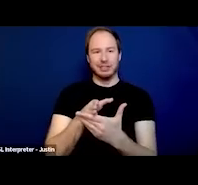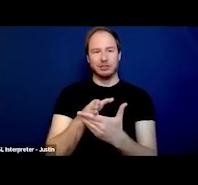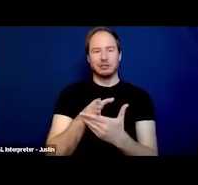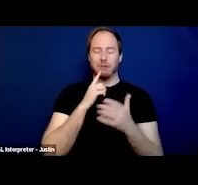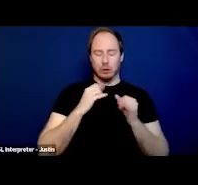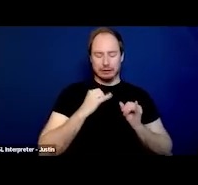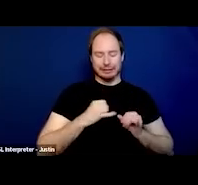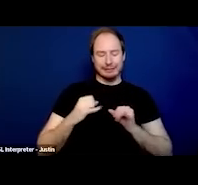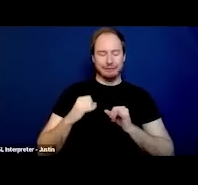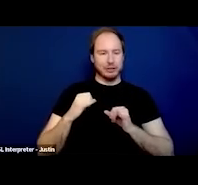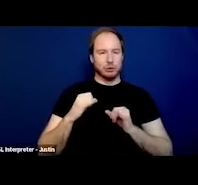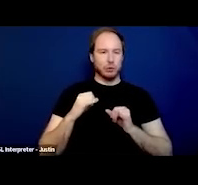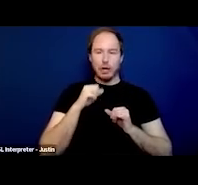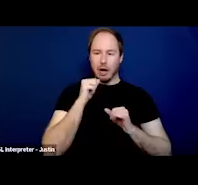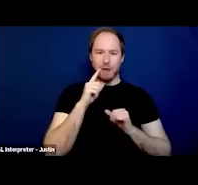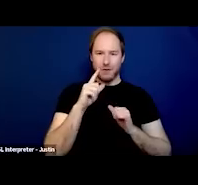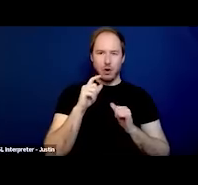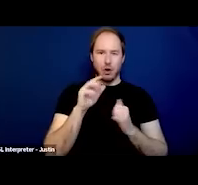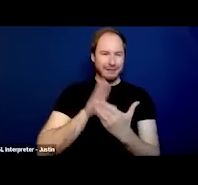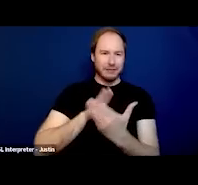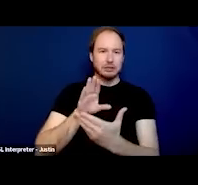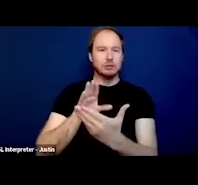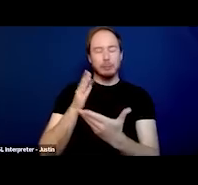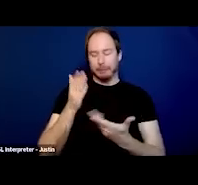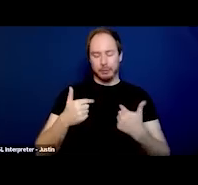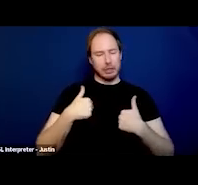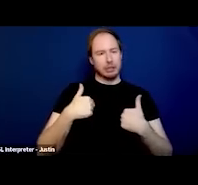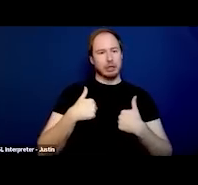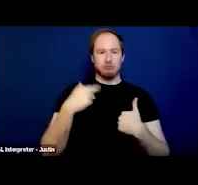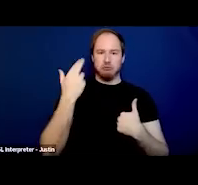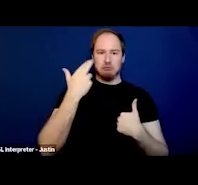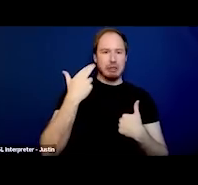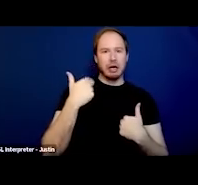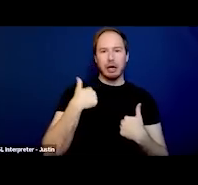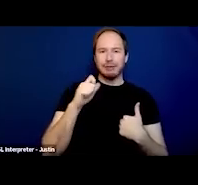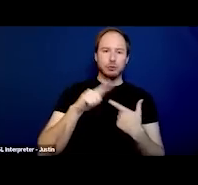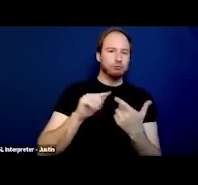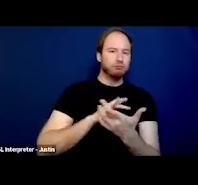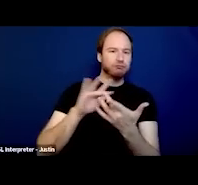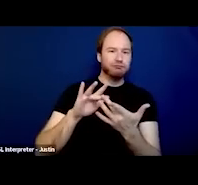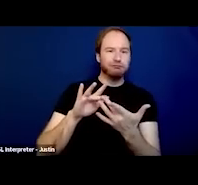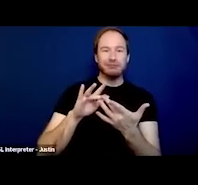but not quite so person to person. So you may find yourselves in a situation where you'll need to reach out to the person's emergency contact.